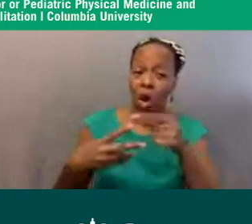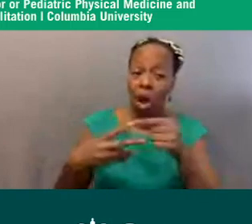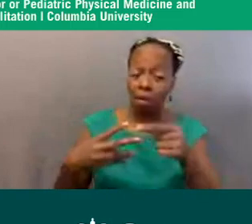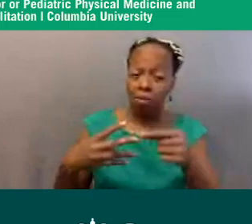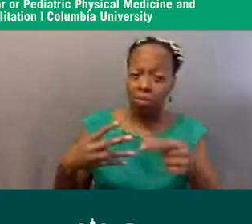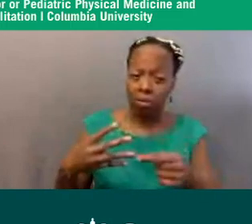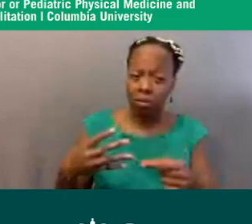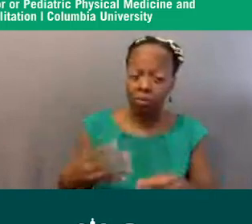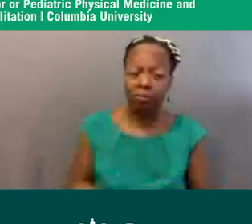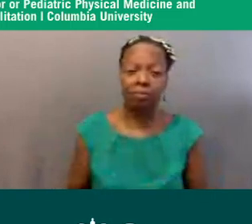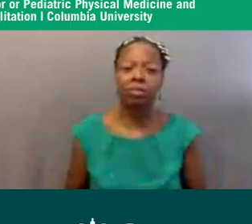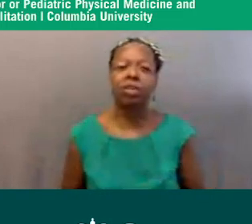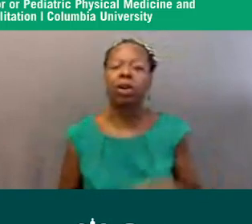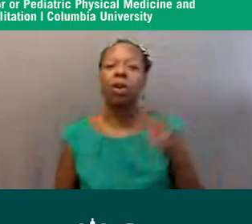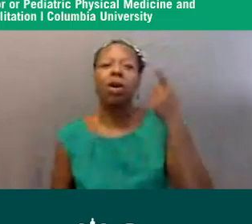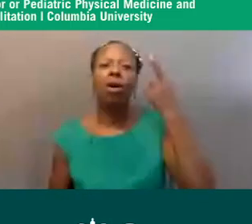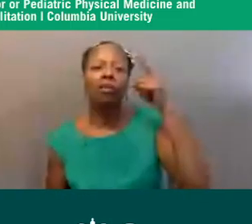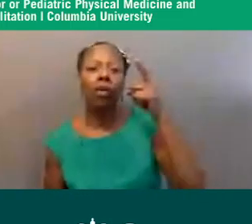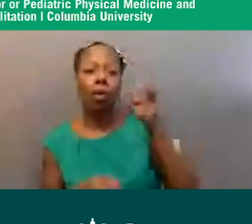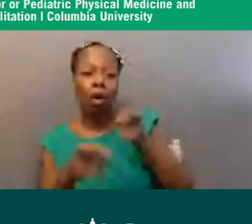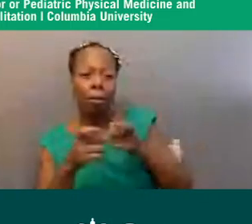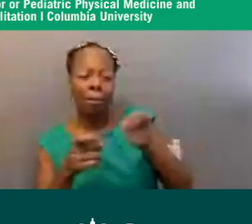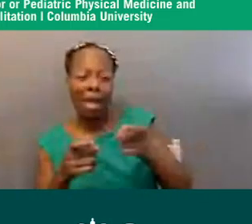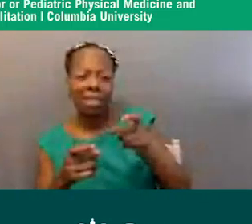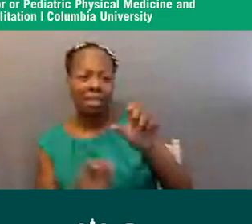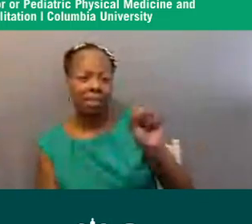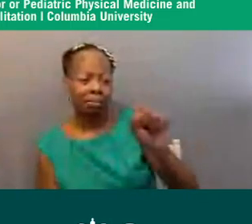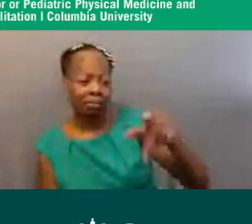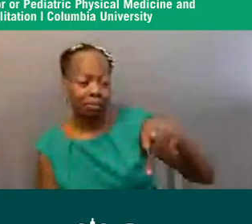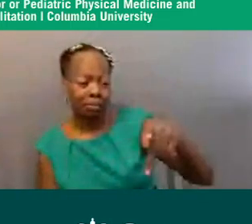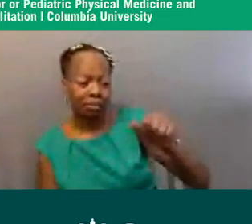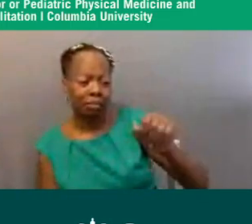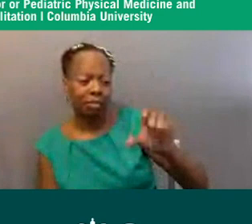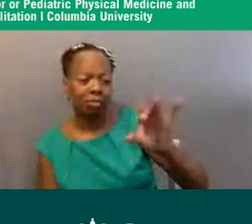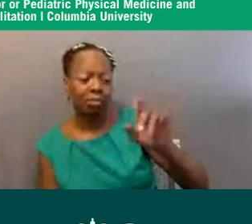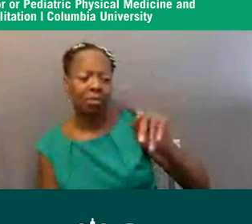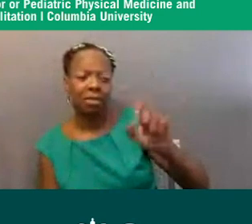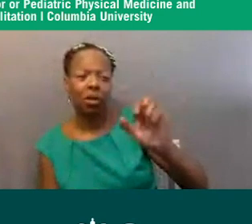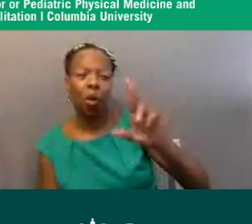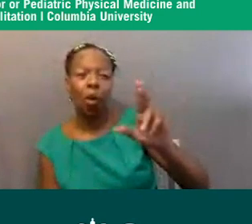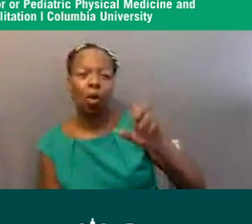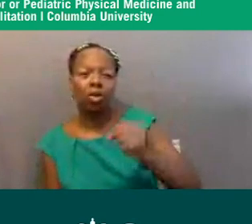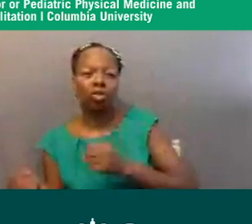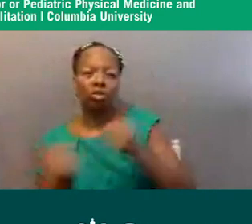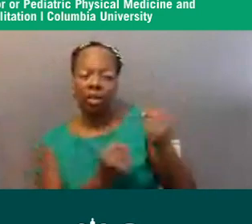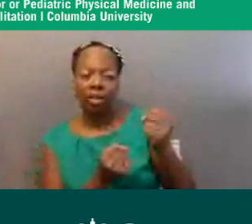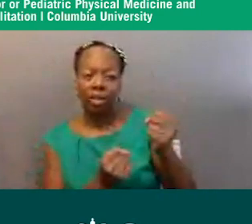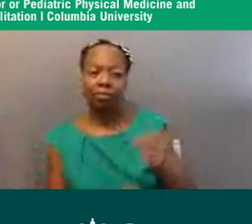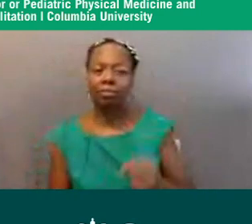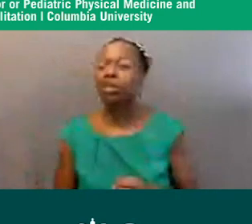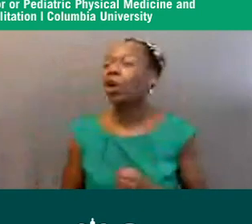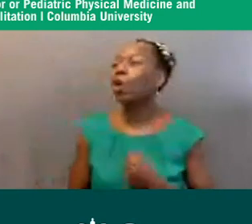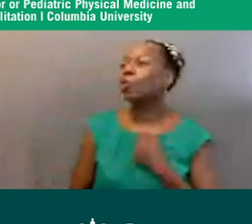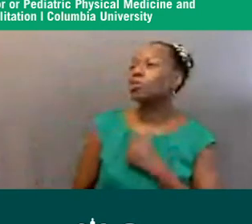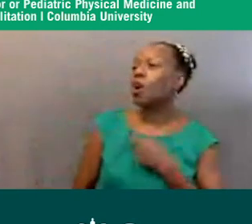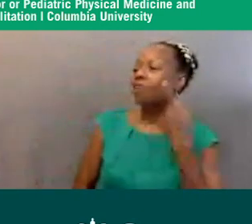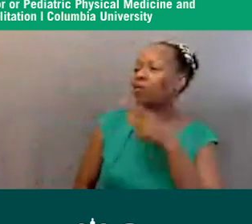The managing the spasticity or strengthening, I'm sorry, it broke. Oh, sorry, managing tone, so managing the-